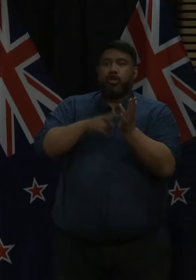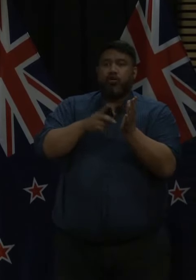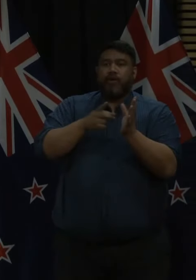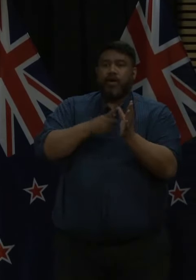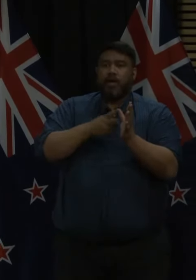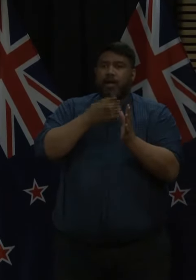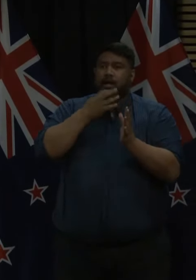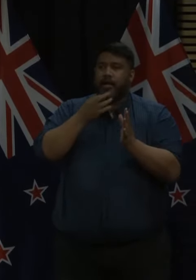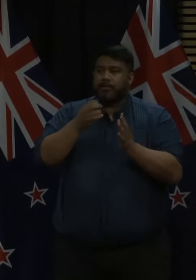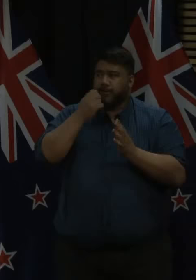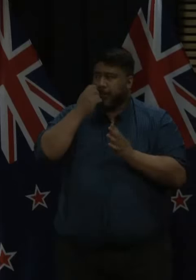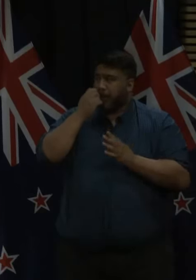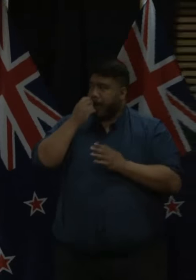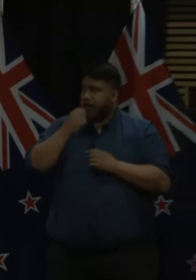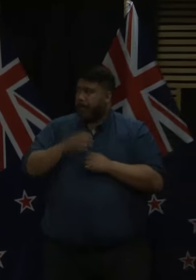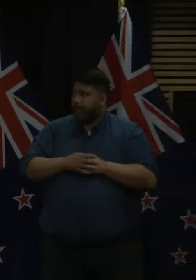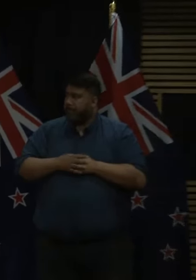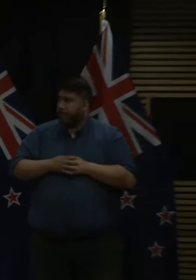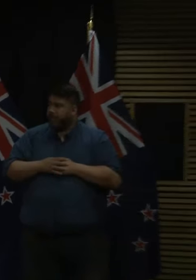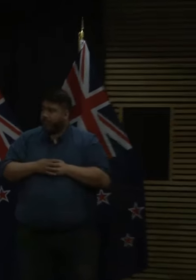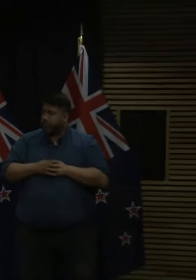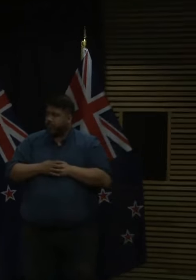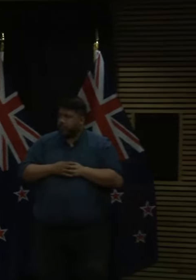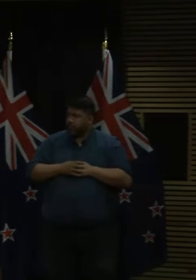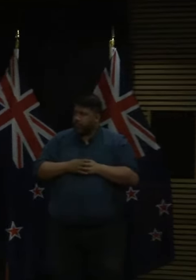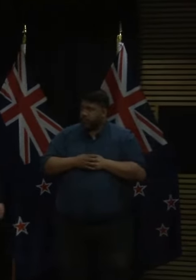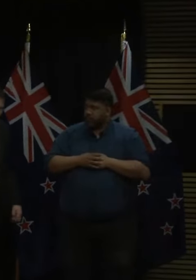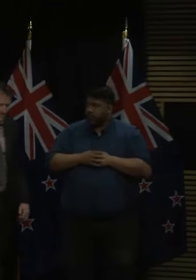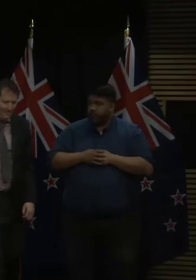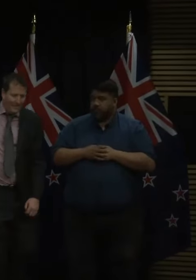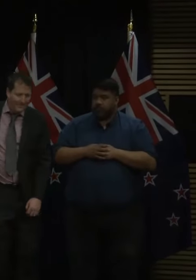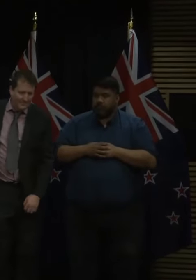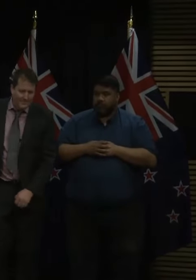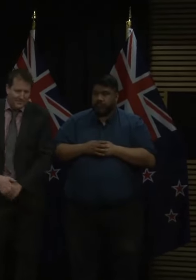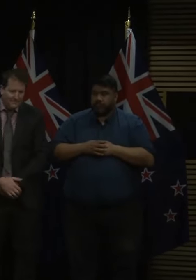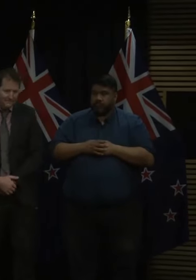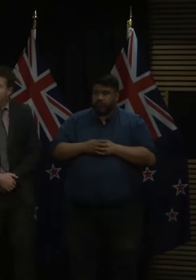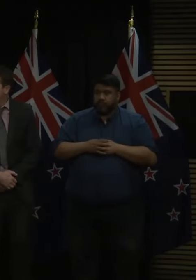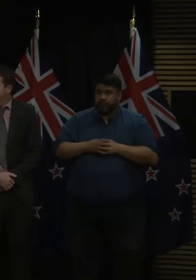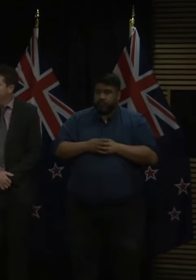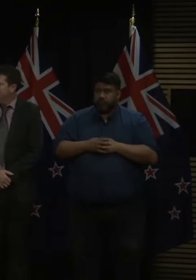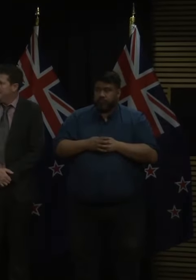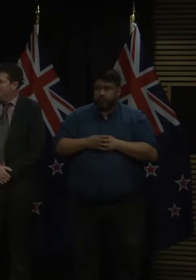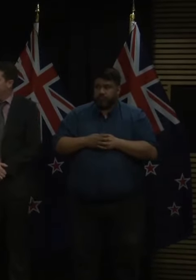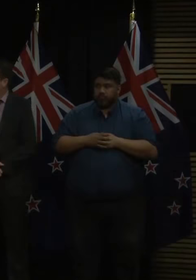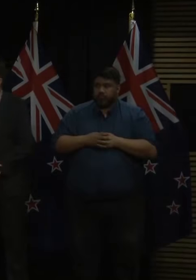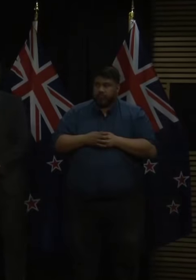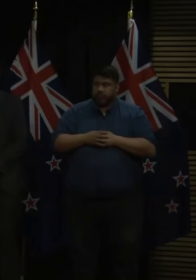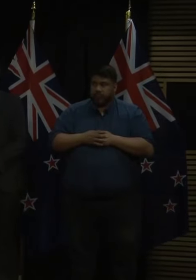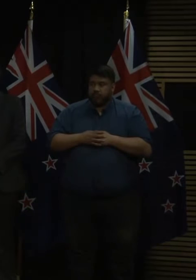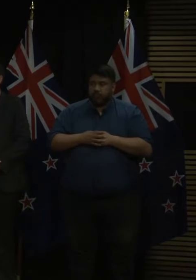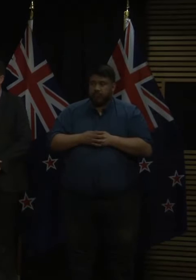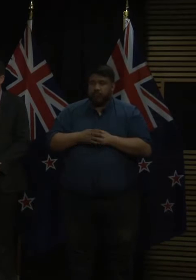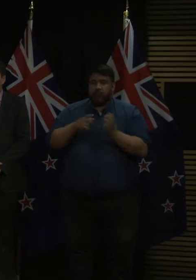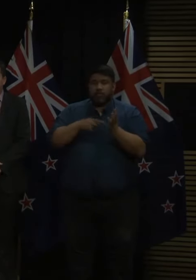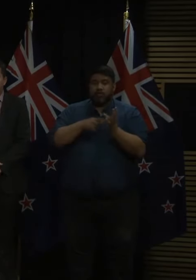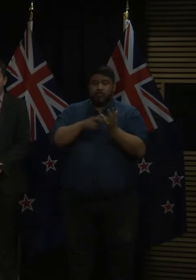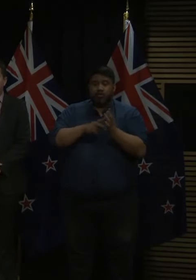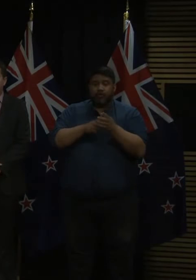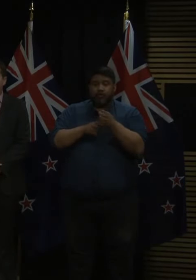demonstration. And we can take